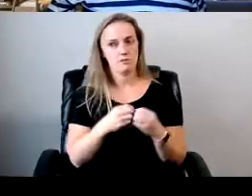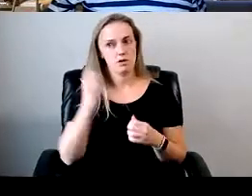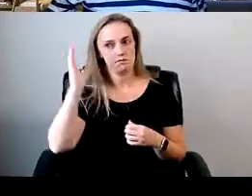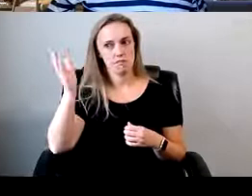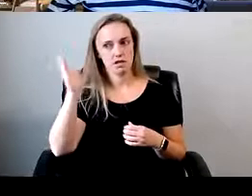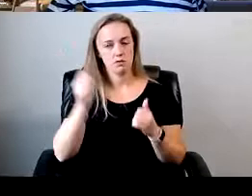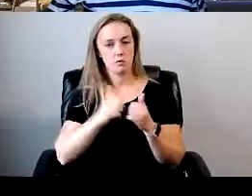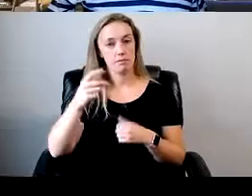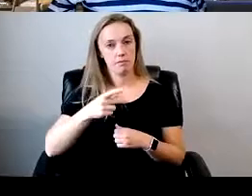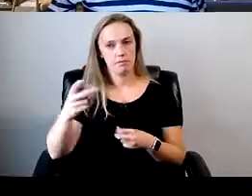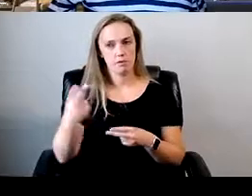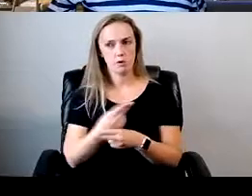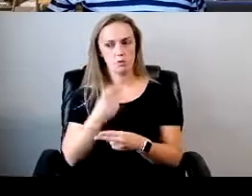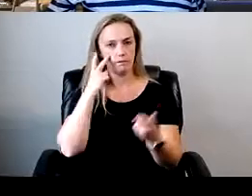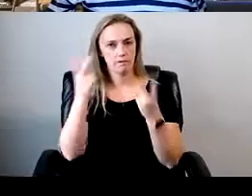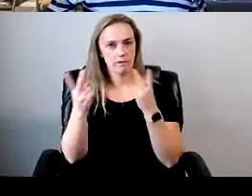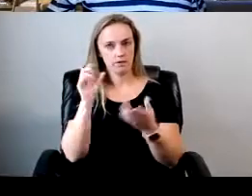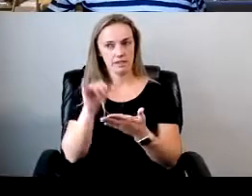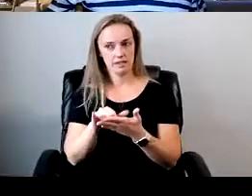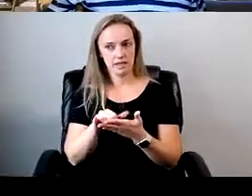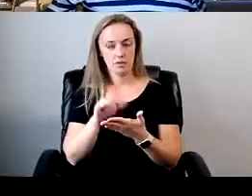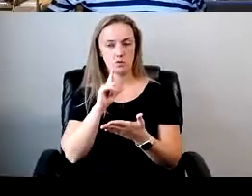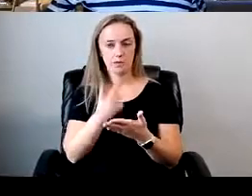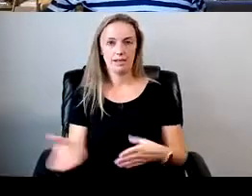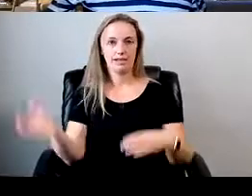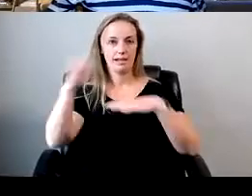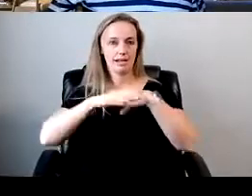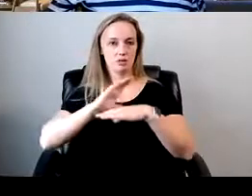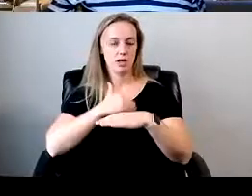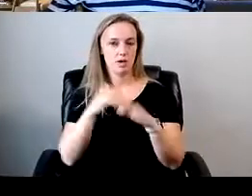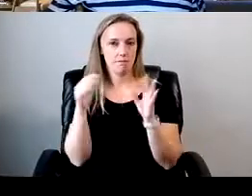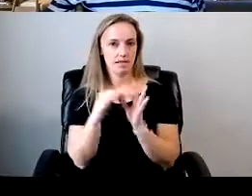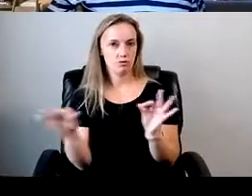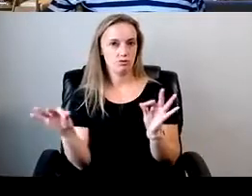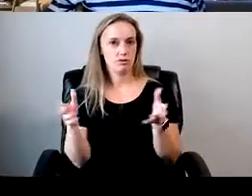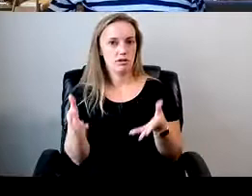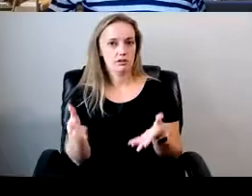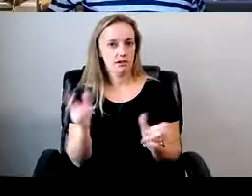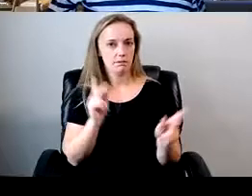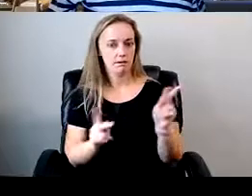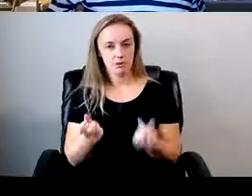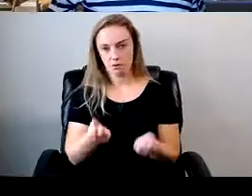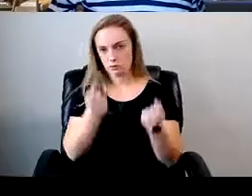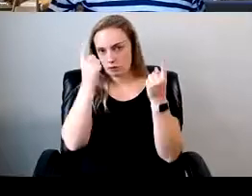using visuals like that greatly enhances sort of our message and allows people to understand it at a greater rate.